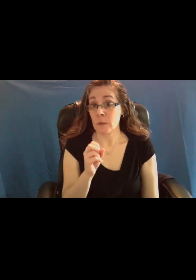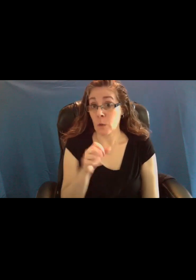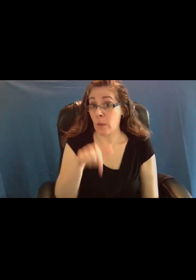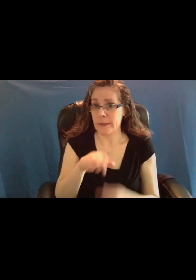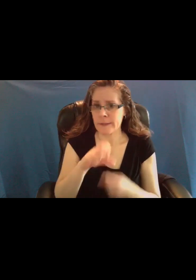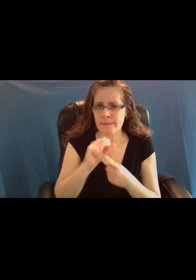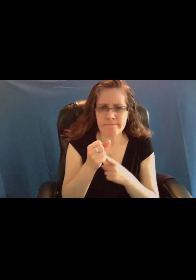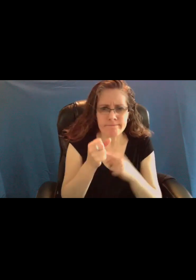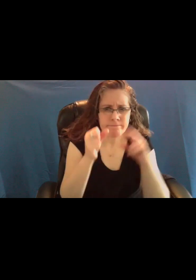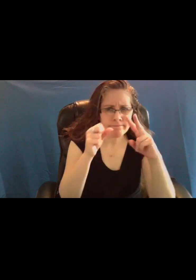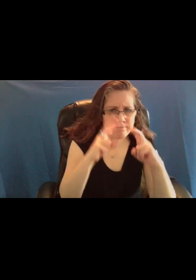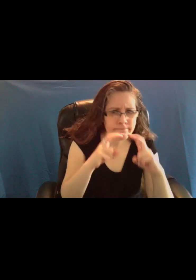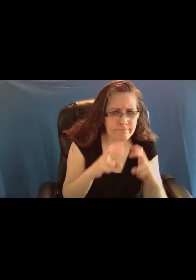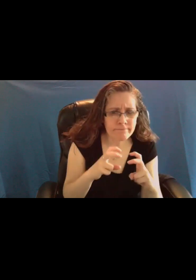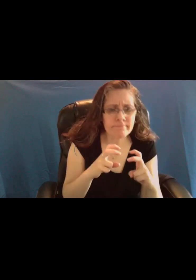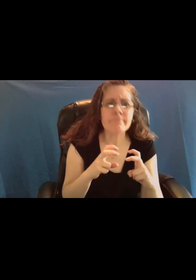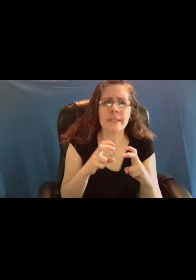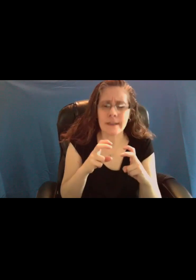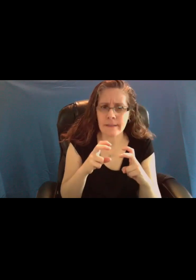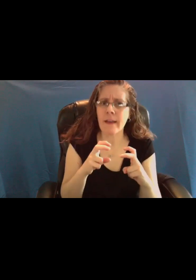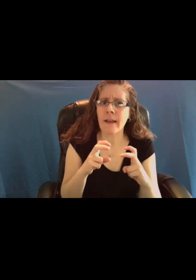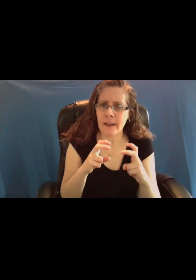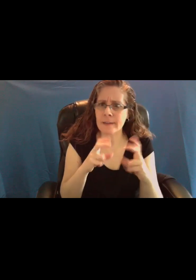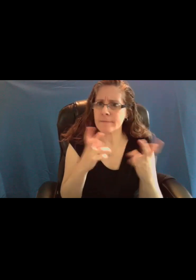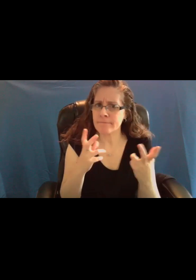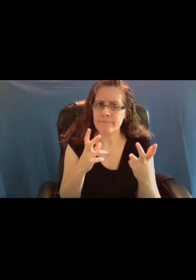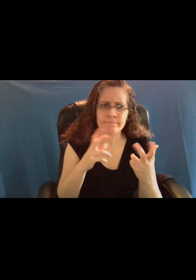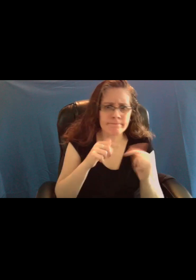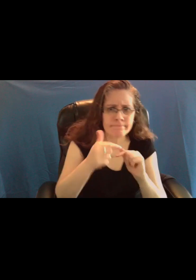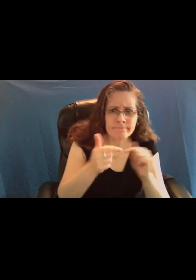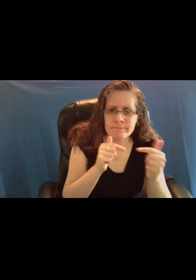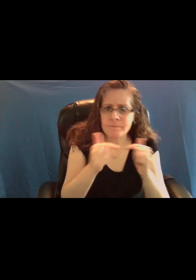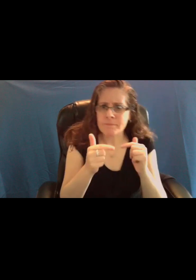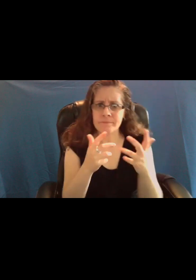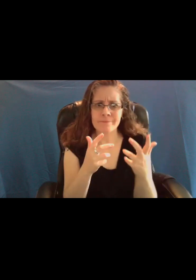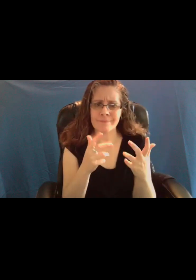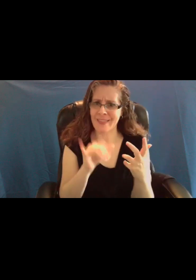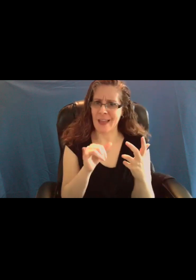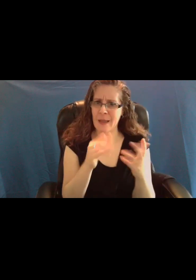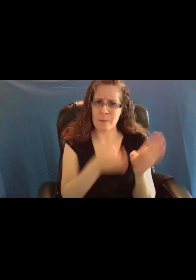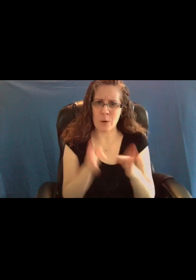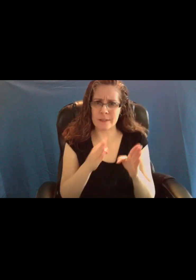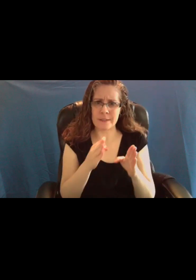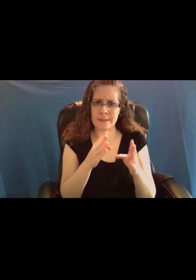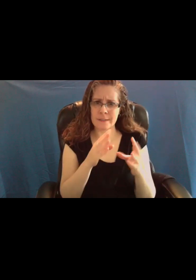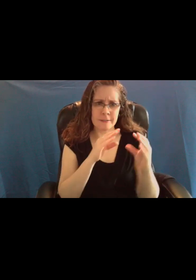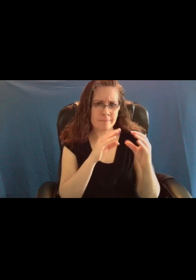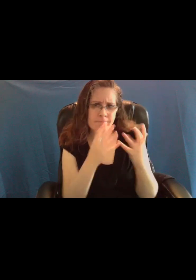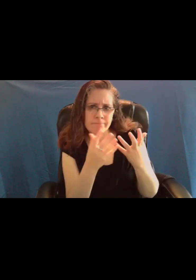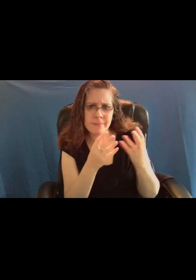and then engage in the interactive process. So, the interactive process is really prompted by the person who is expressing that